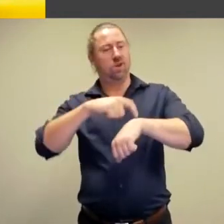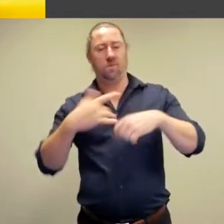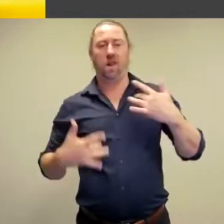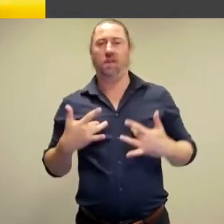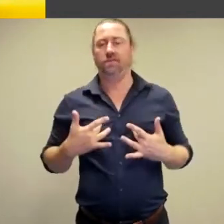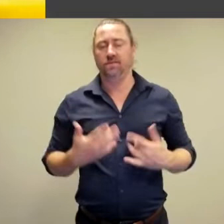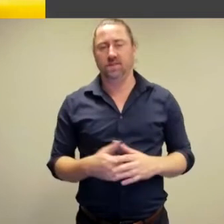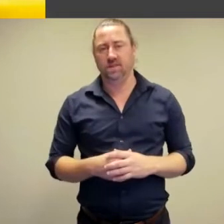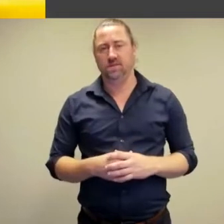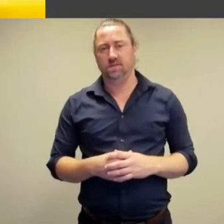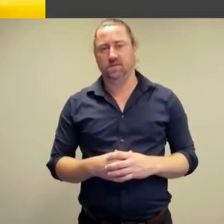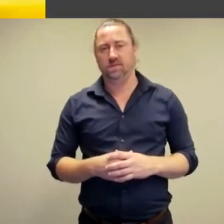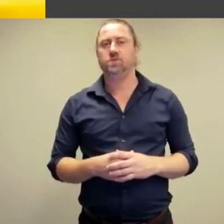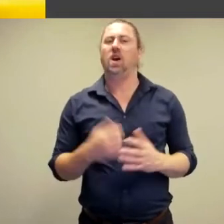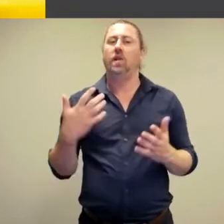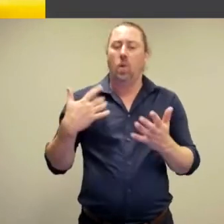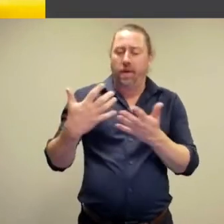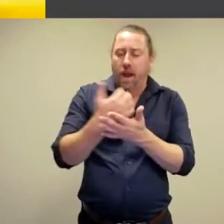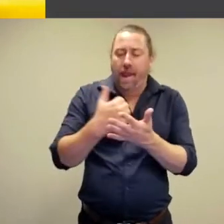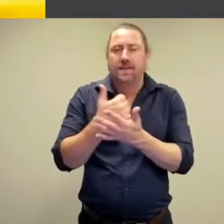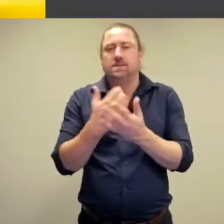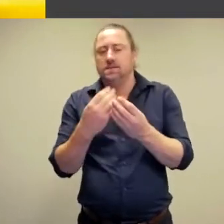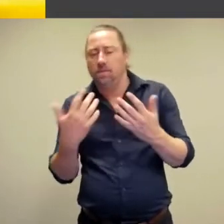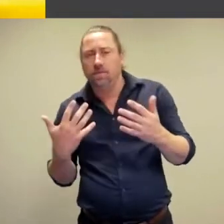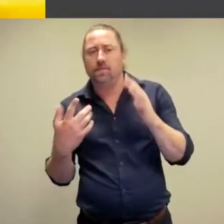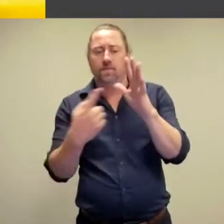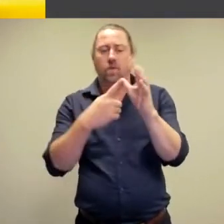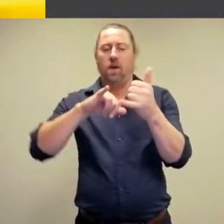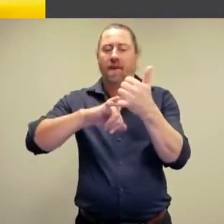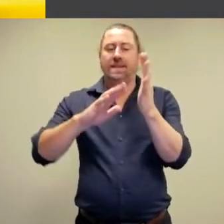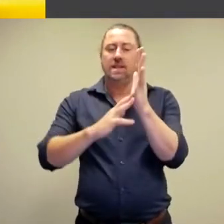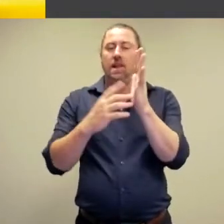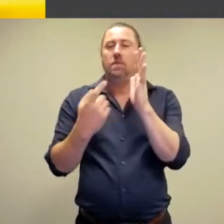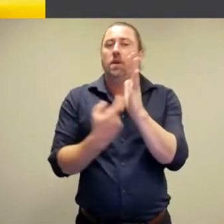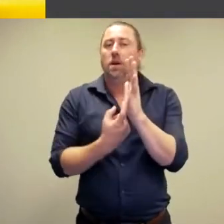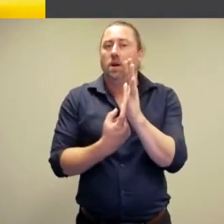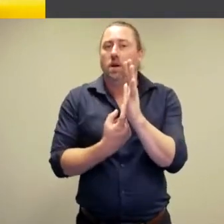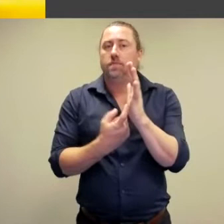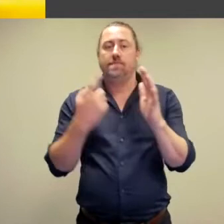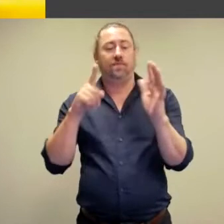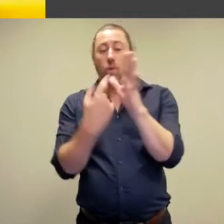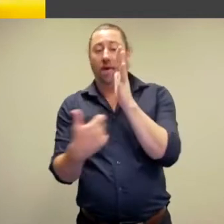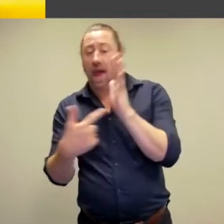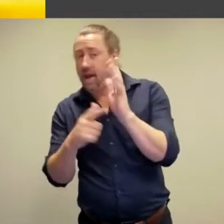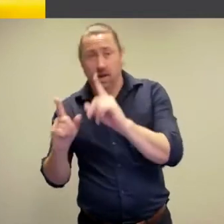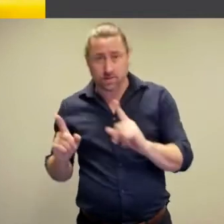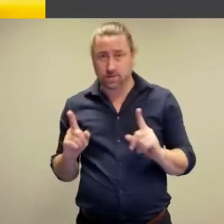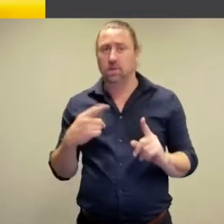when we're thinking about collections in